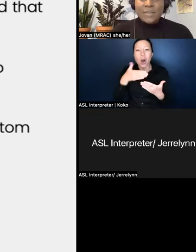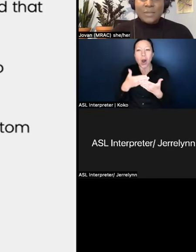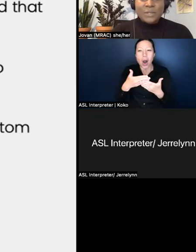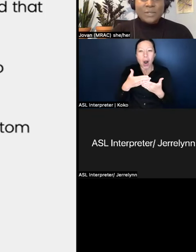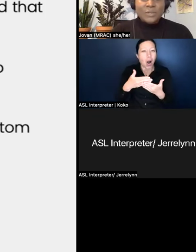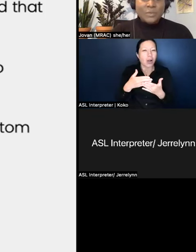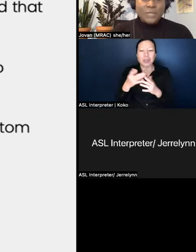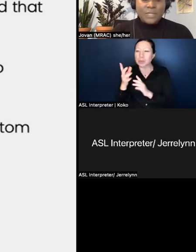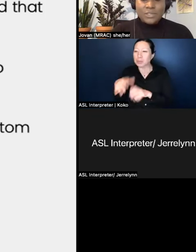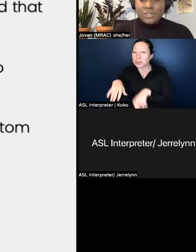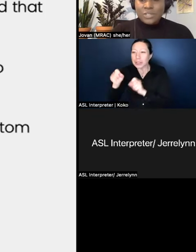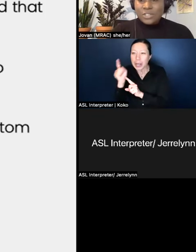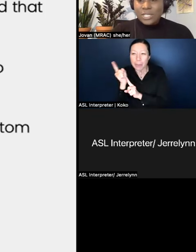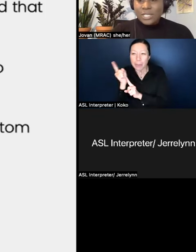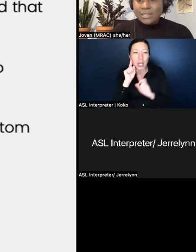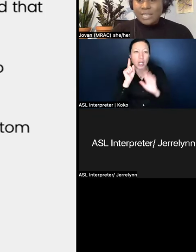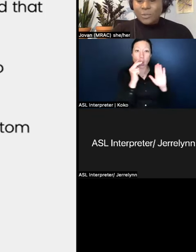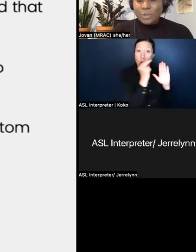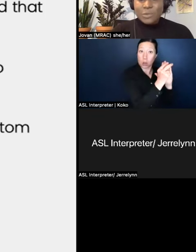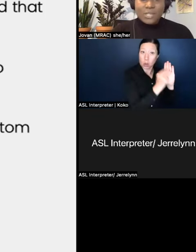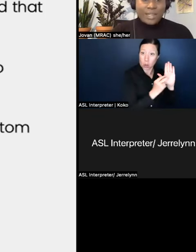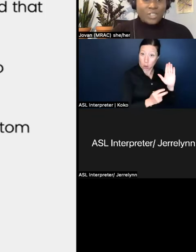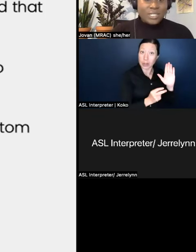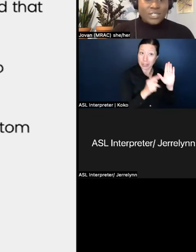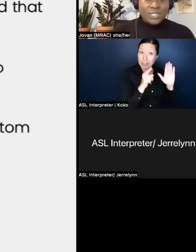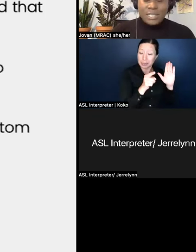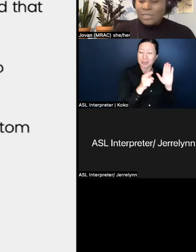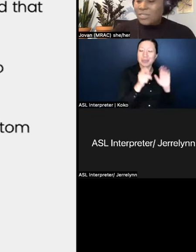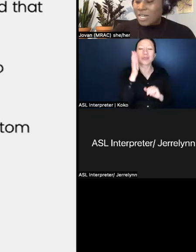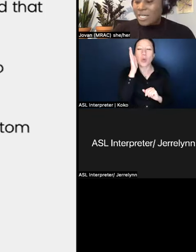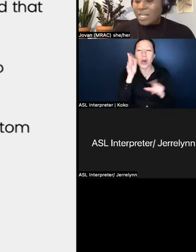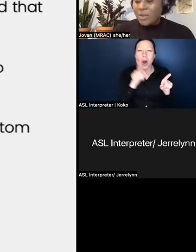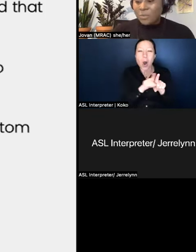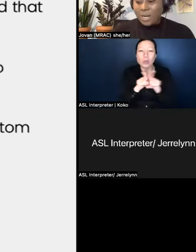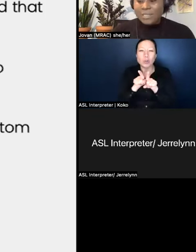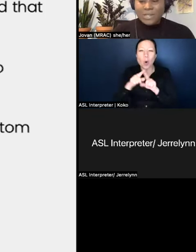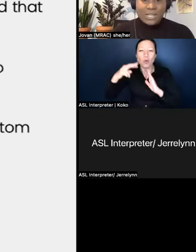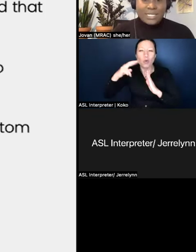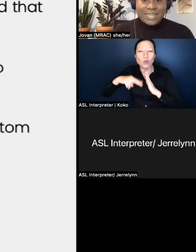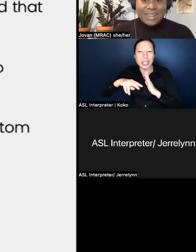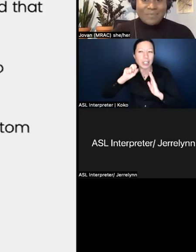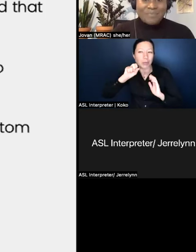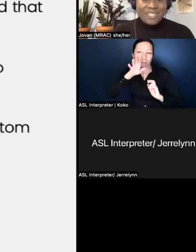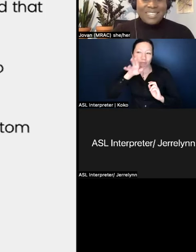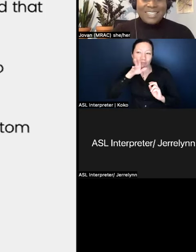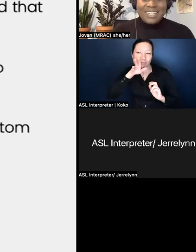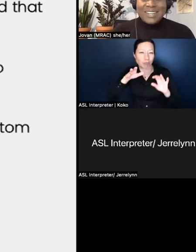I will also read the instructions, and we will actually just get started right on time.